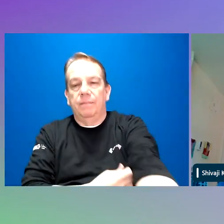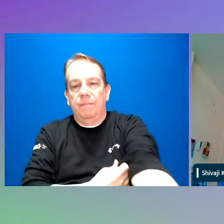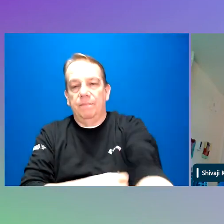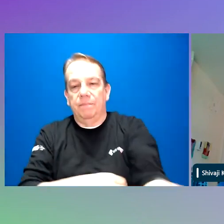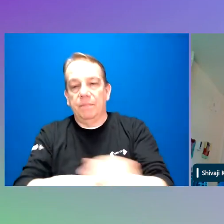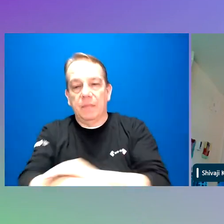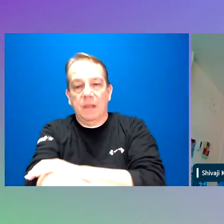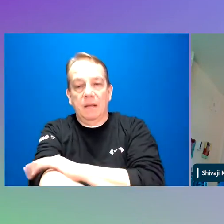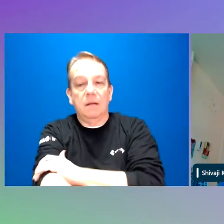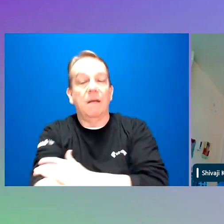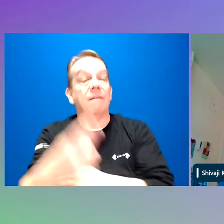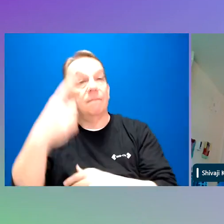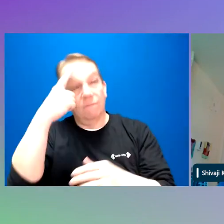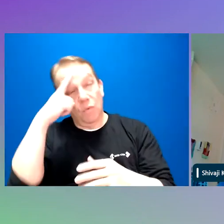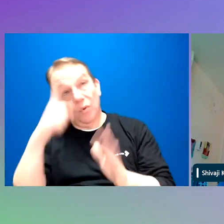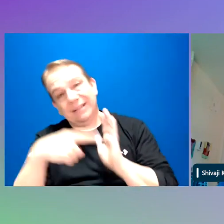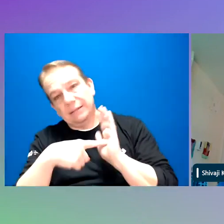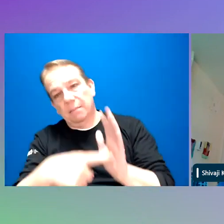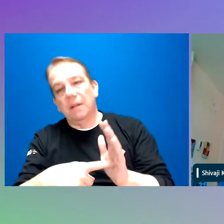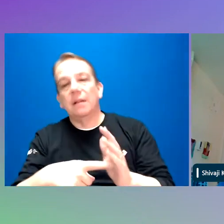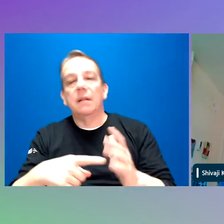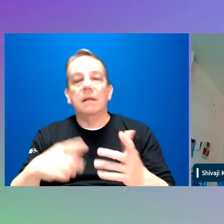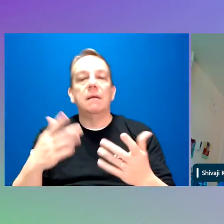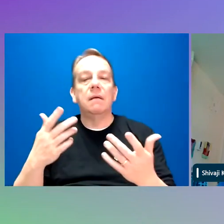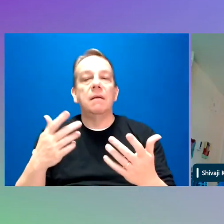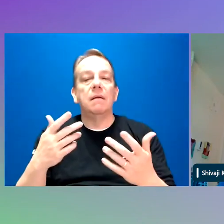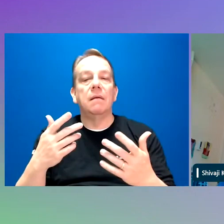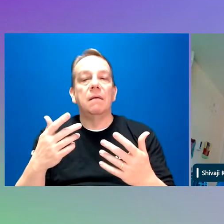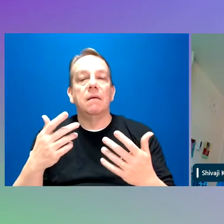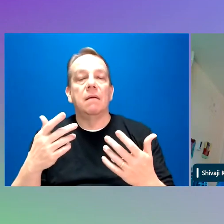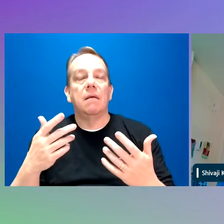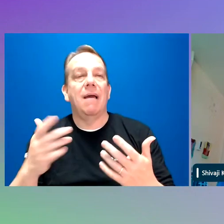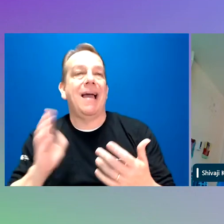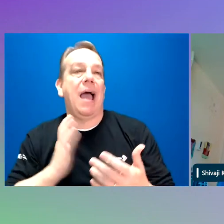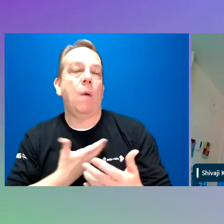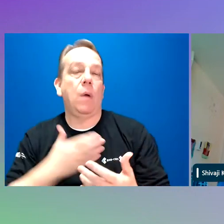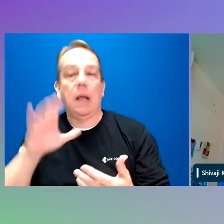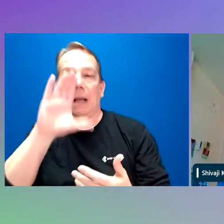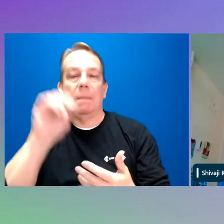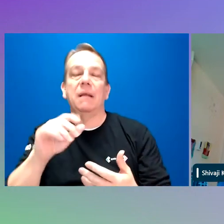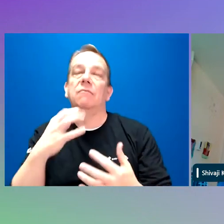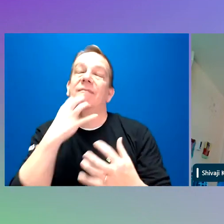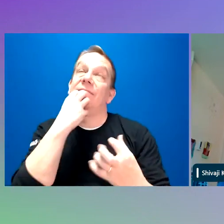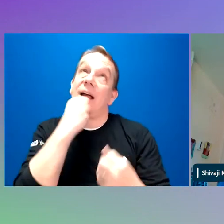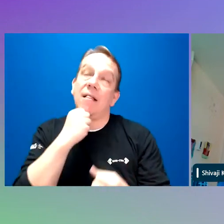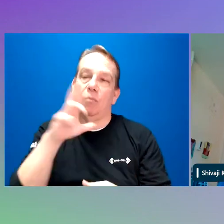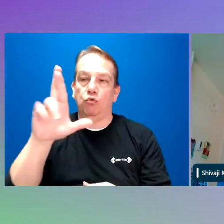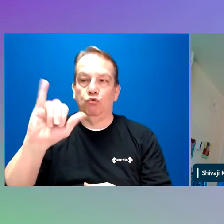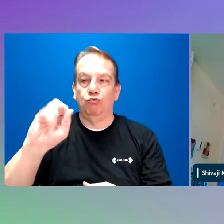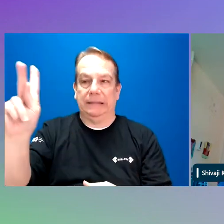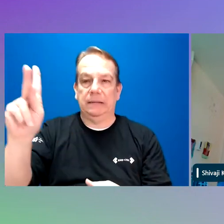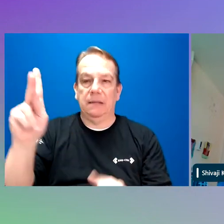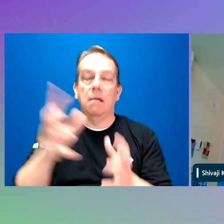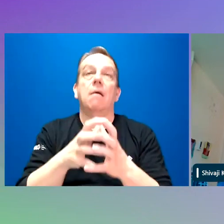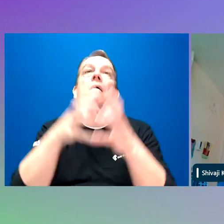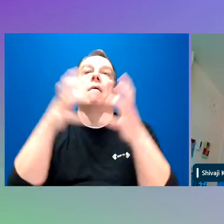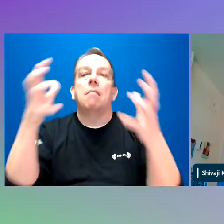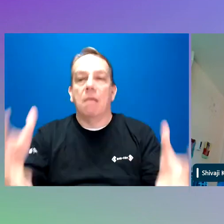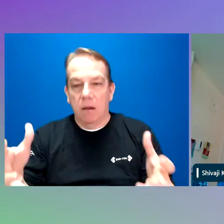general values risk um, a lot.